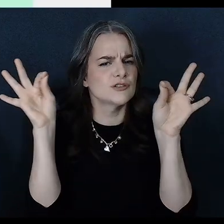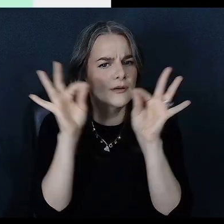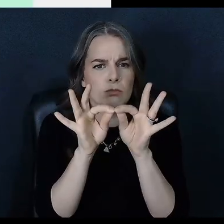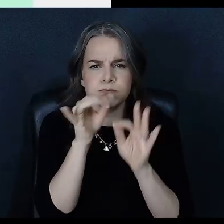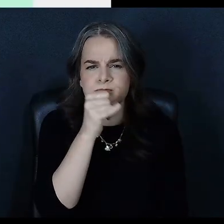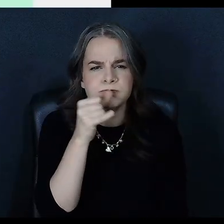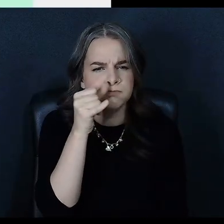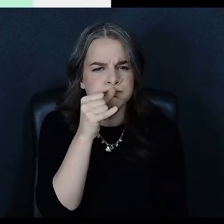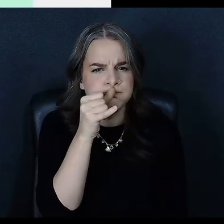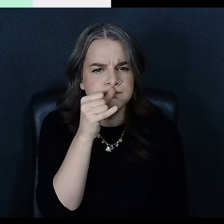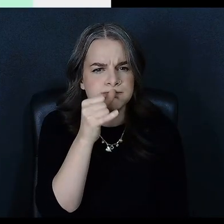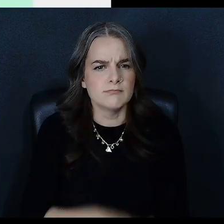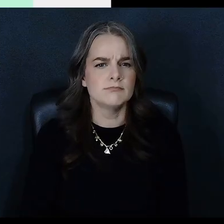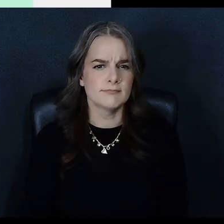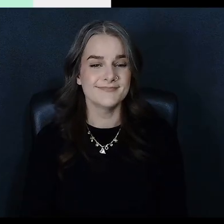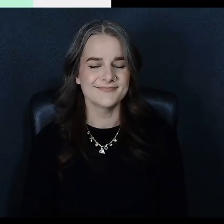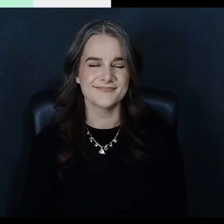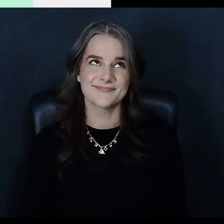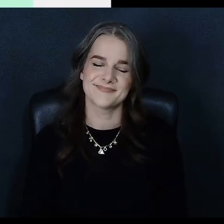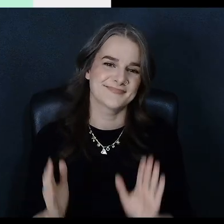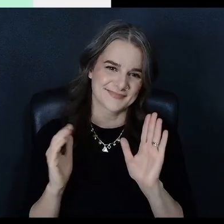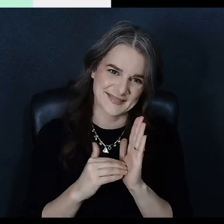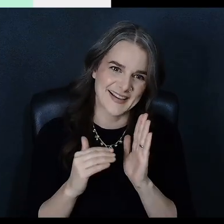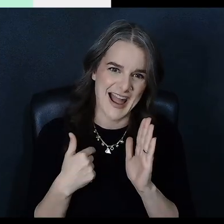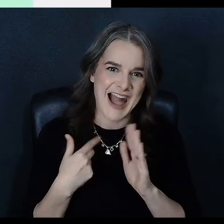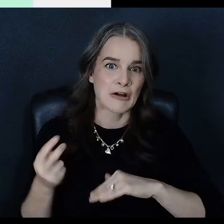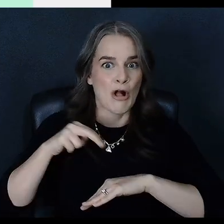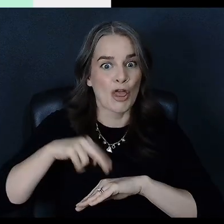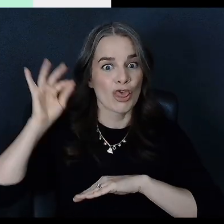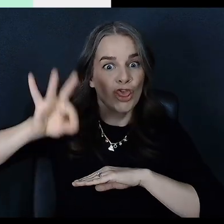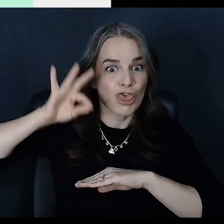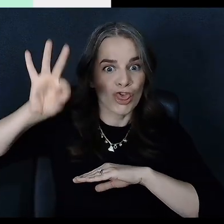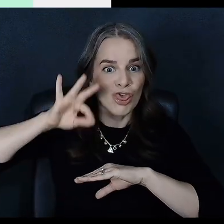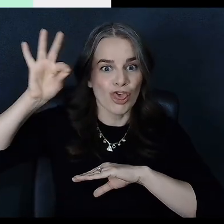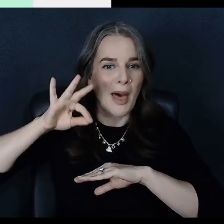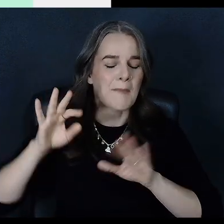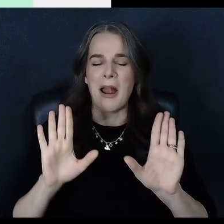You get my point there. I could pull my soapbox out one more time, but I don't think I need to. So let's start with touch.